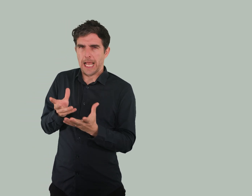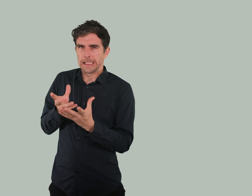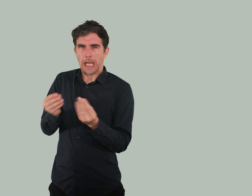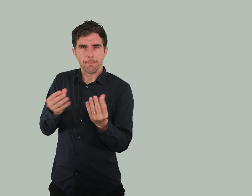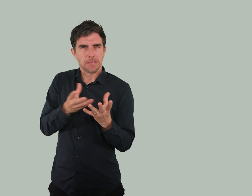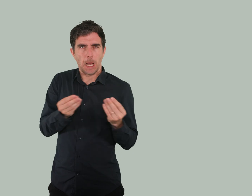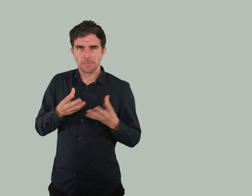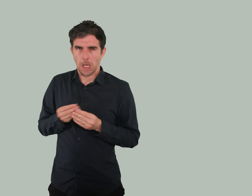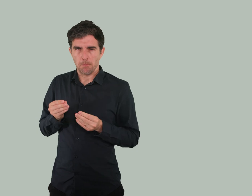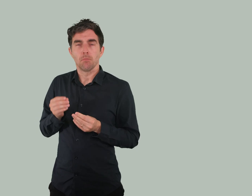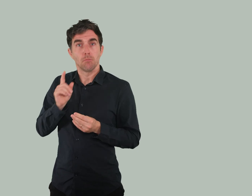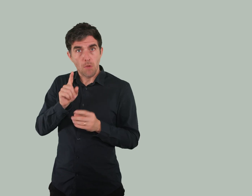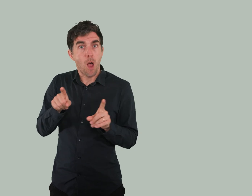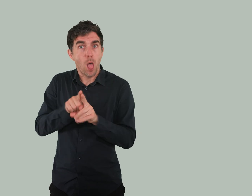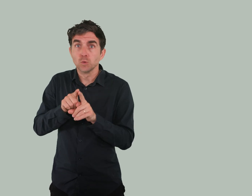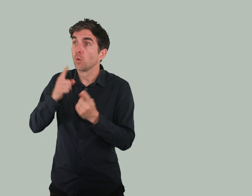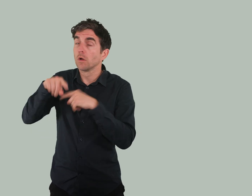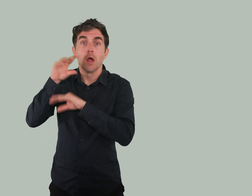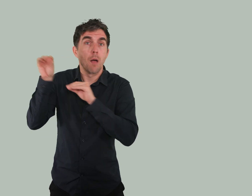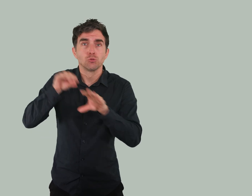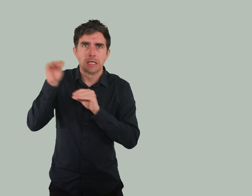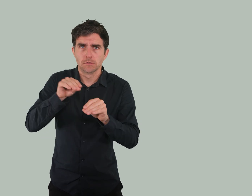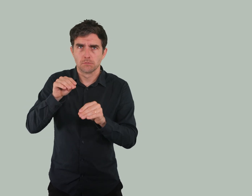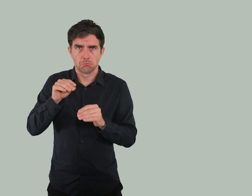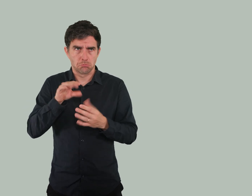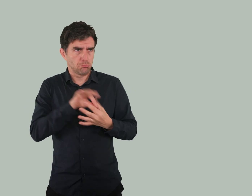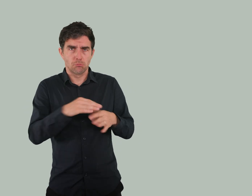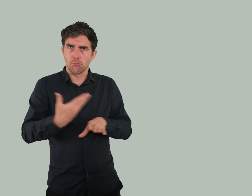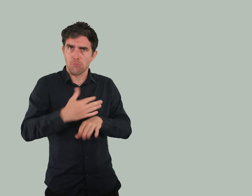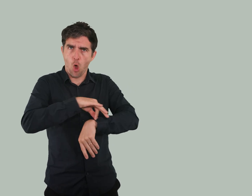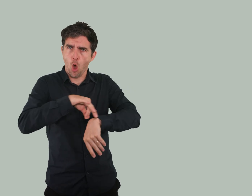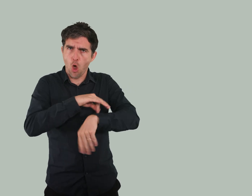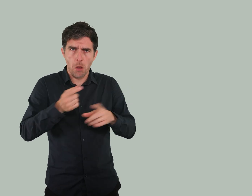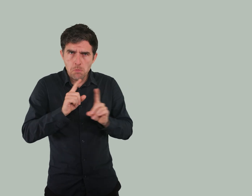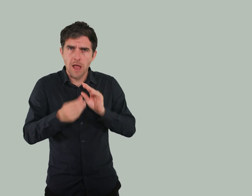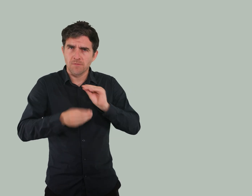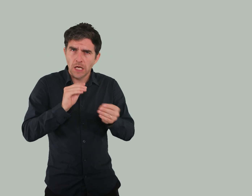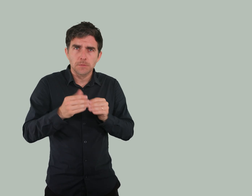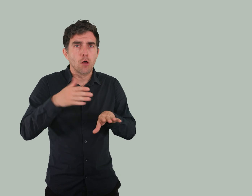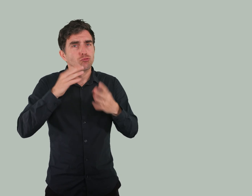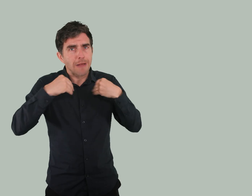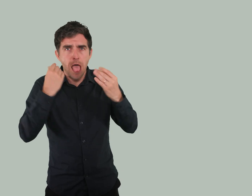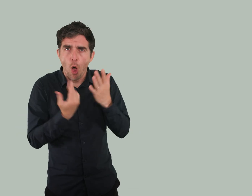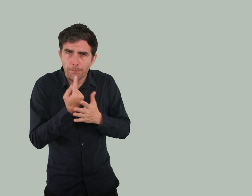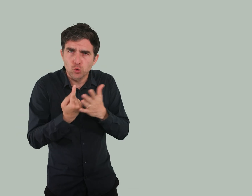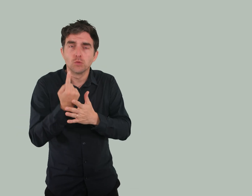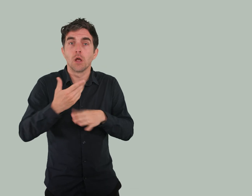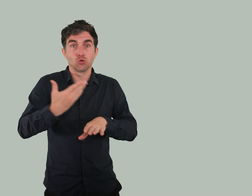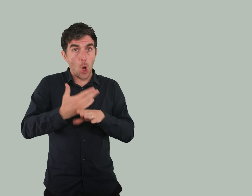There are also important gaps in our understanding of how migration affects hours, flexibility, training opportunities